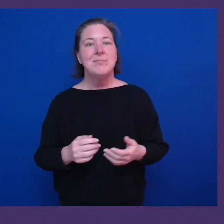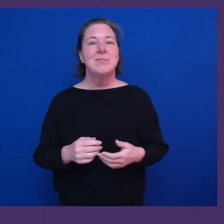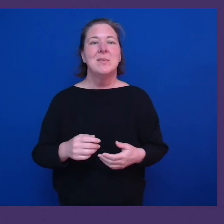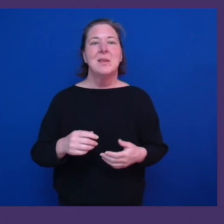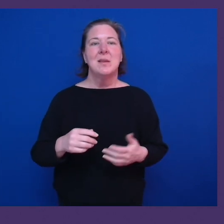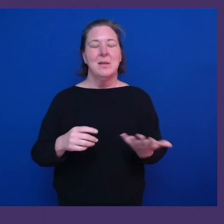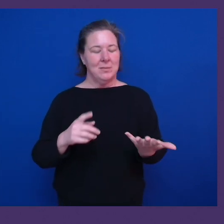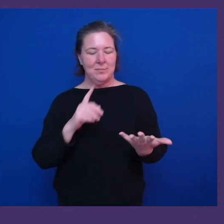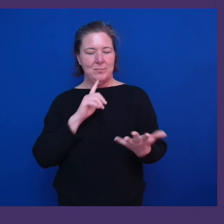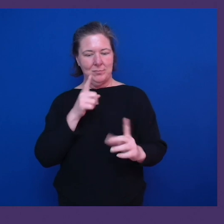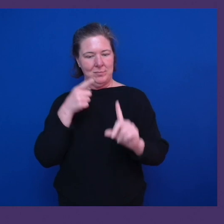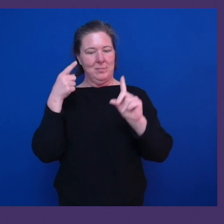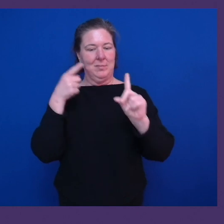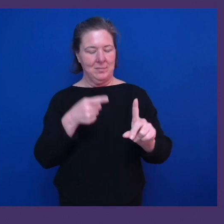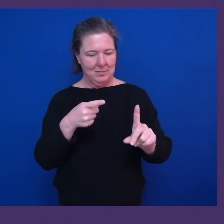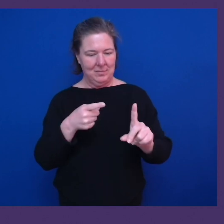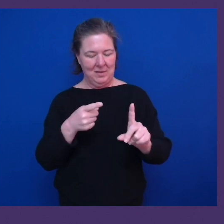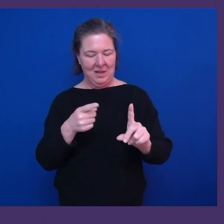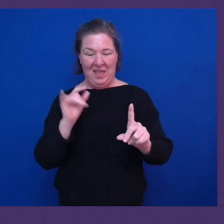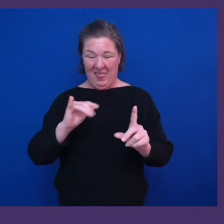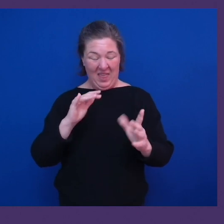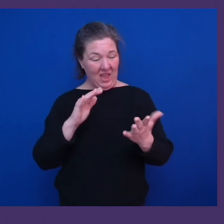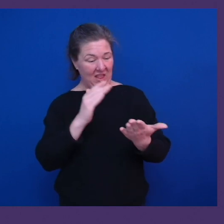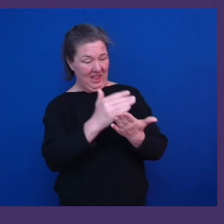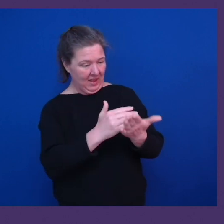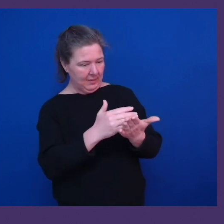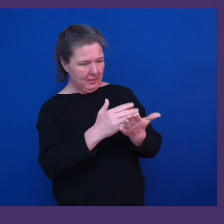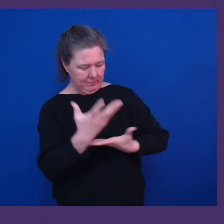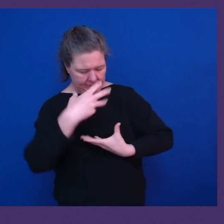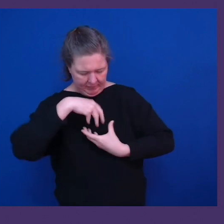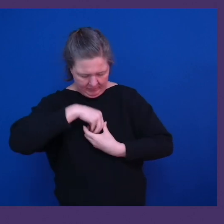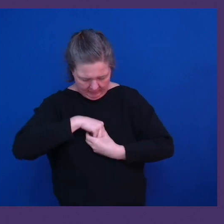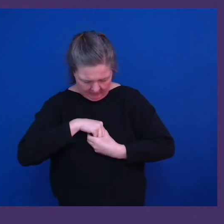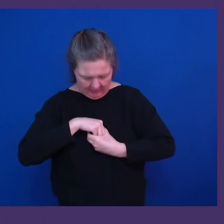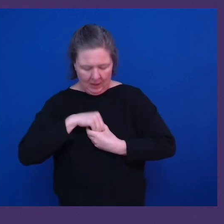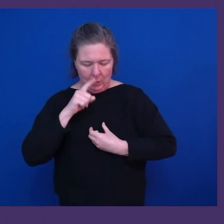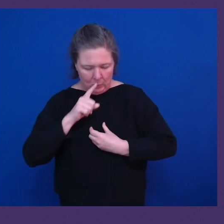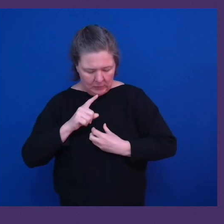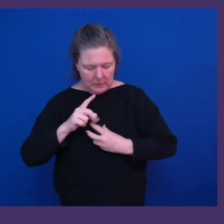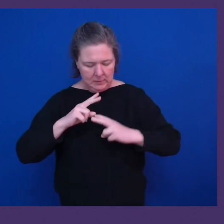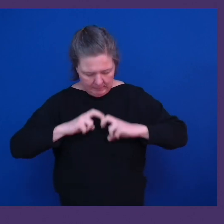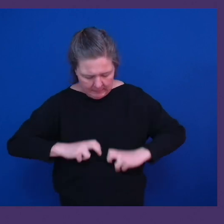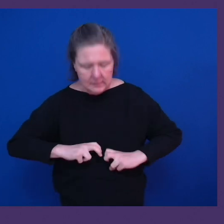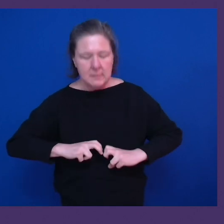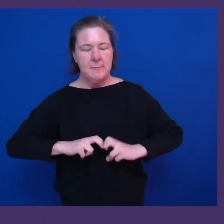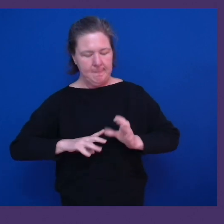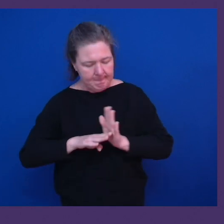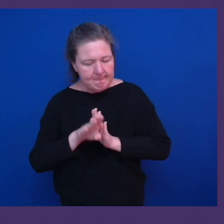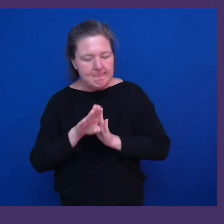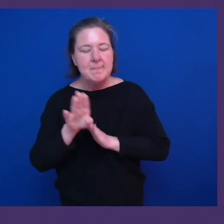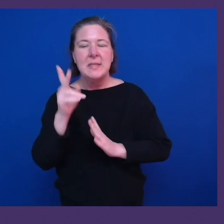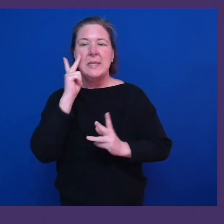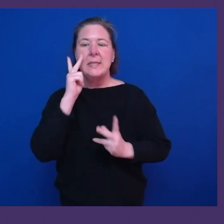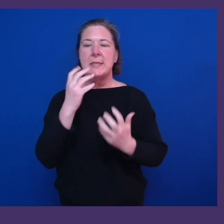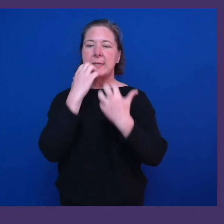and building this helped us kind of see the value that we're not just creating for our customers, but also creating